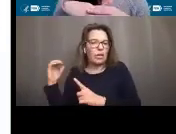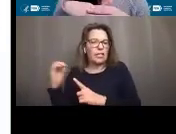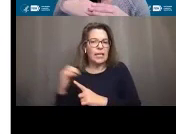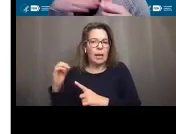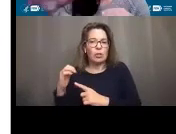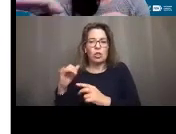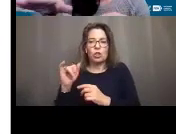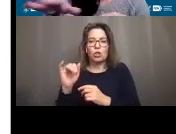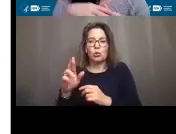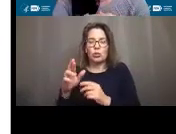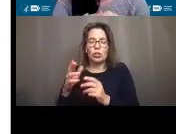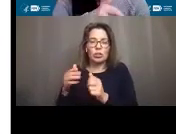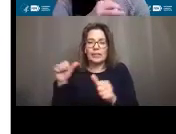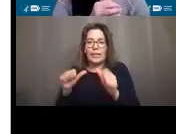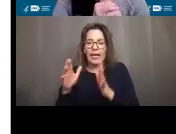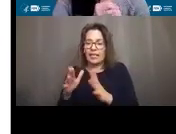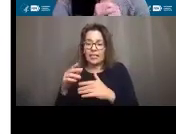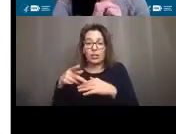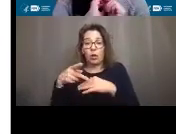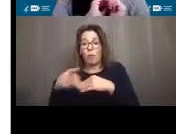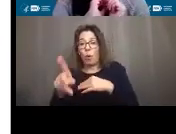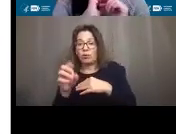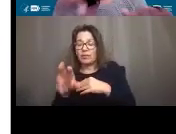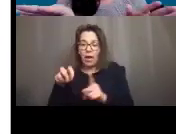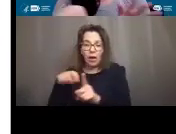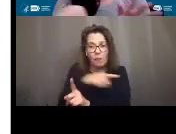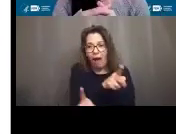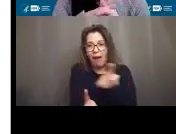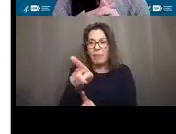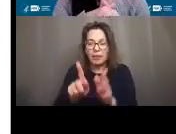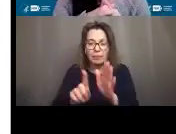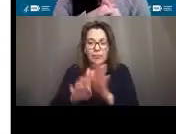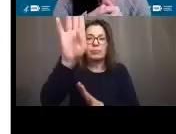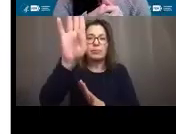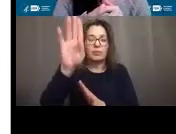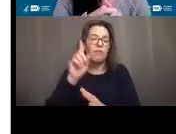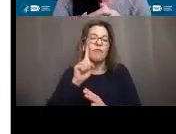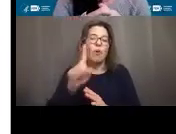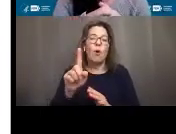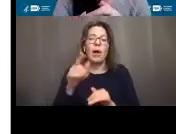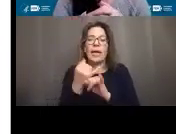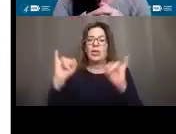from underrepresented groups at the high school level through to the faculty level.